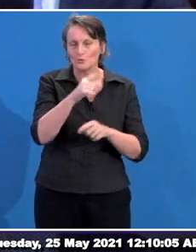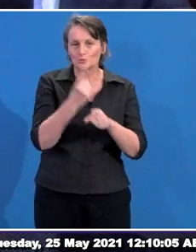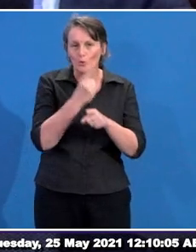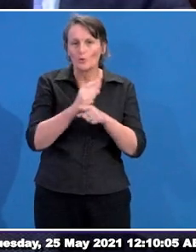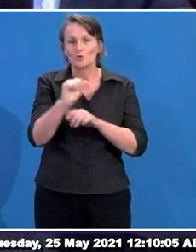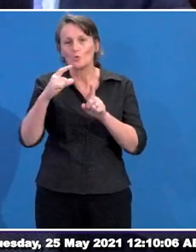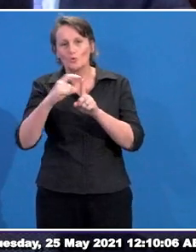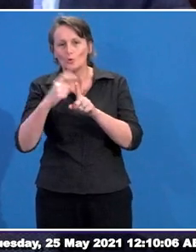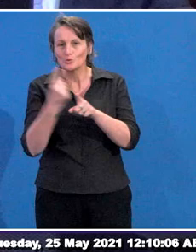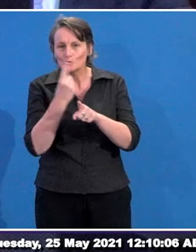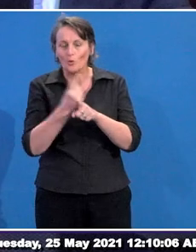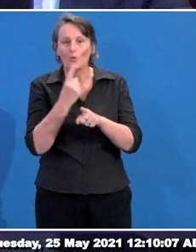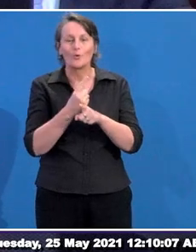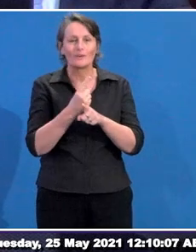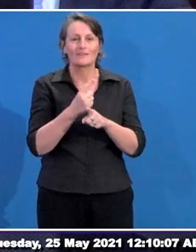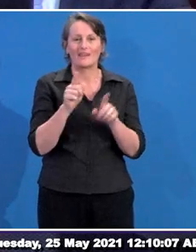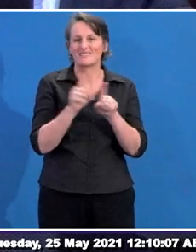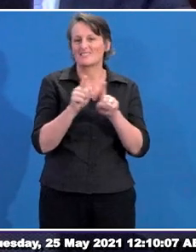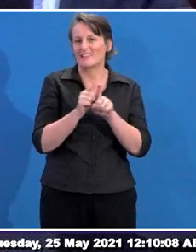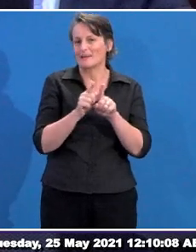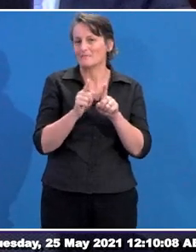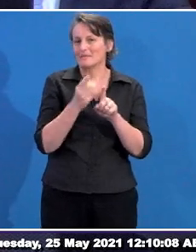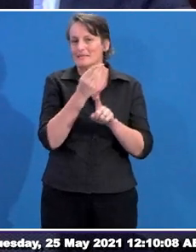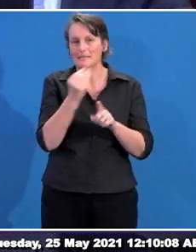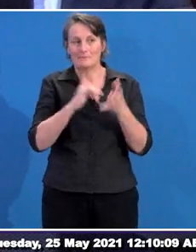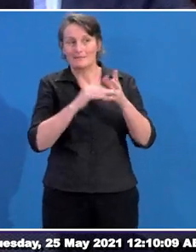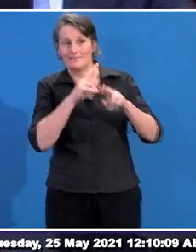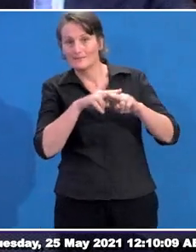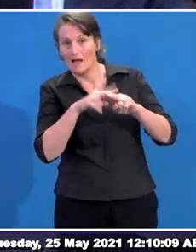and also a number of the support workers who work with Carl?